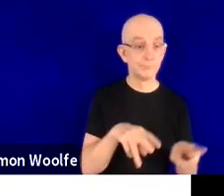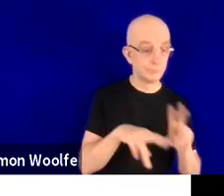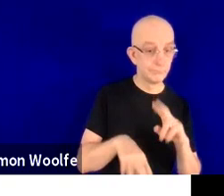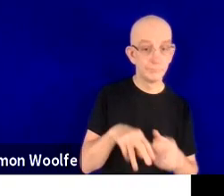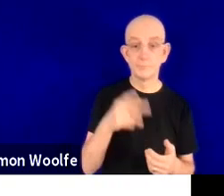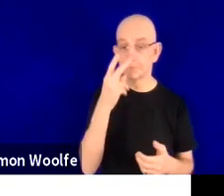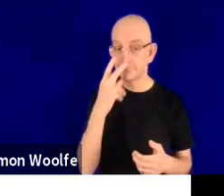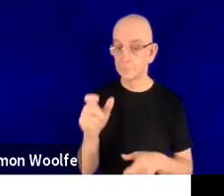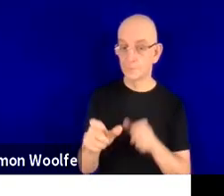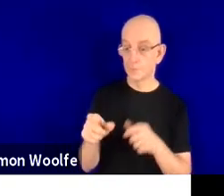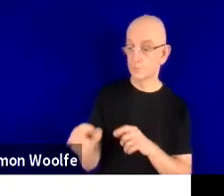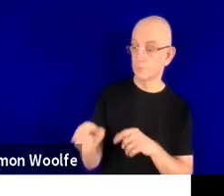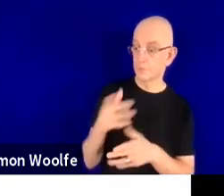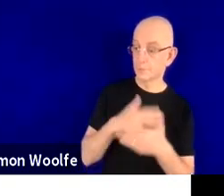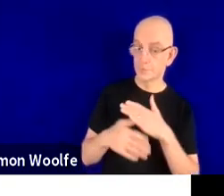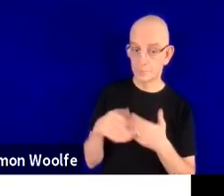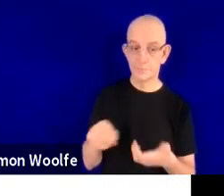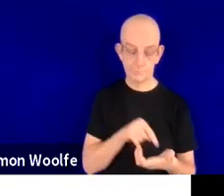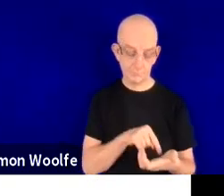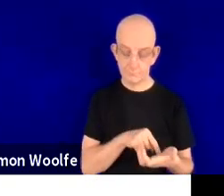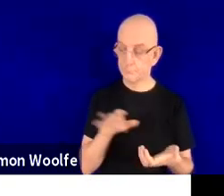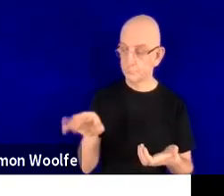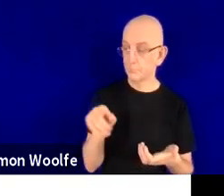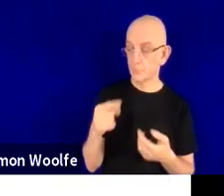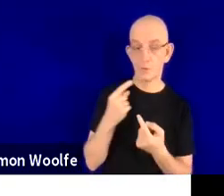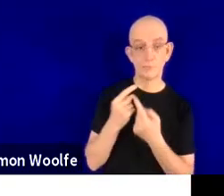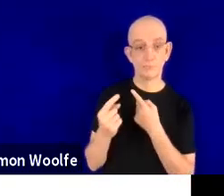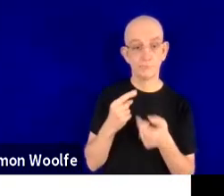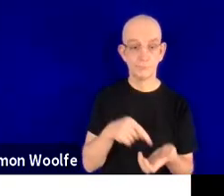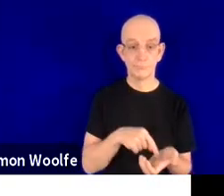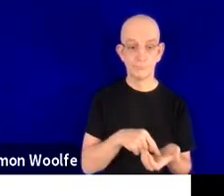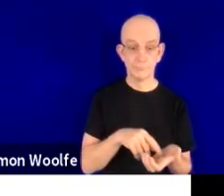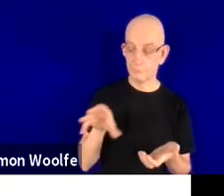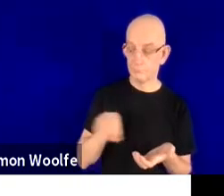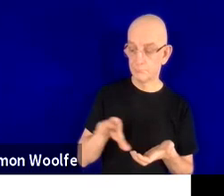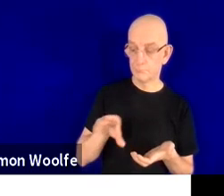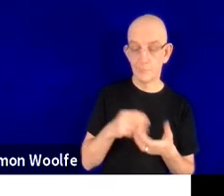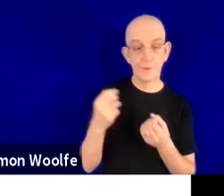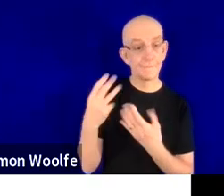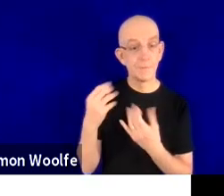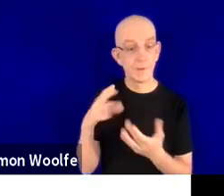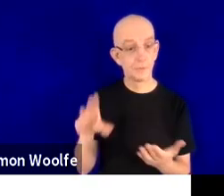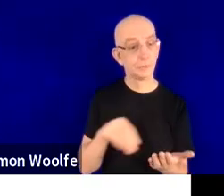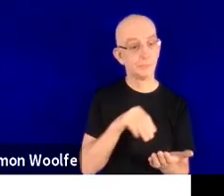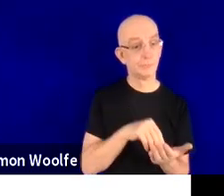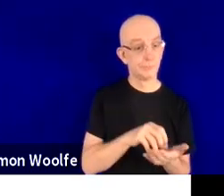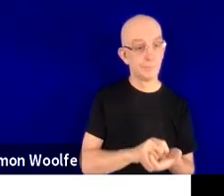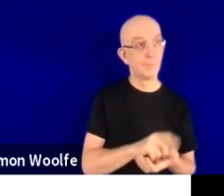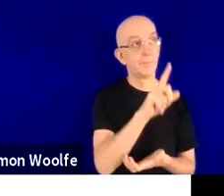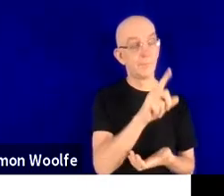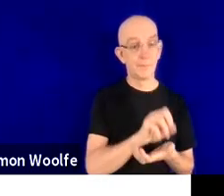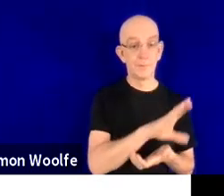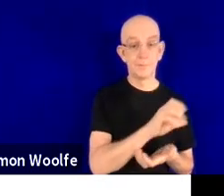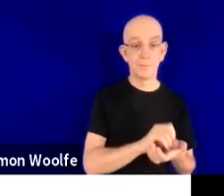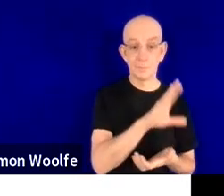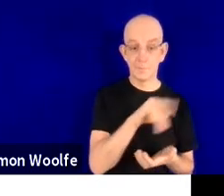on some means of assistance as well as some level of need with regards to assistive device, it's not very complex